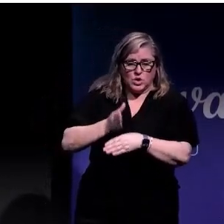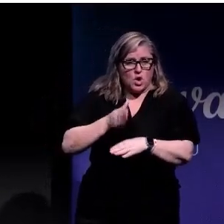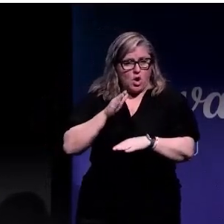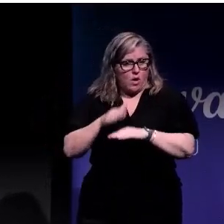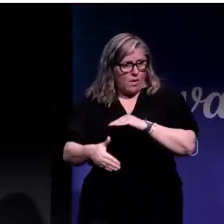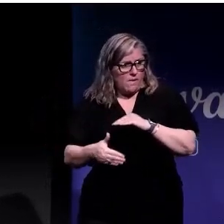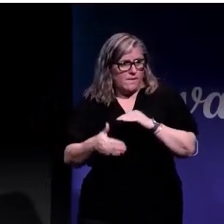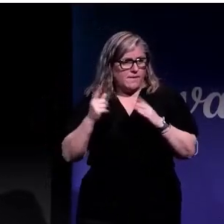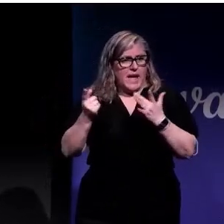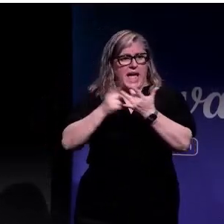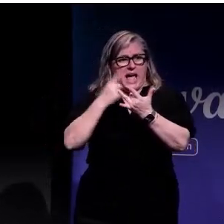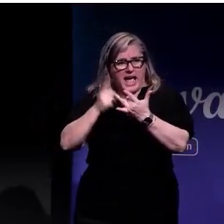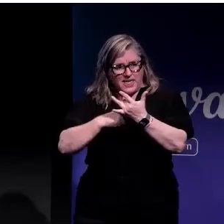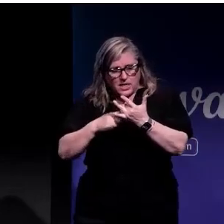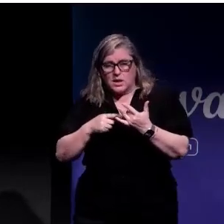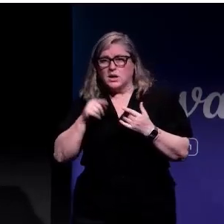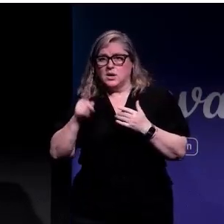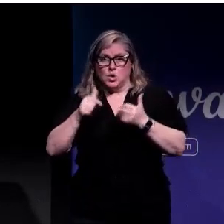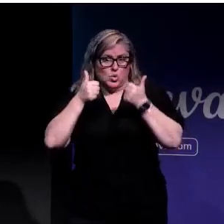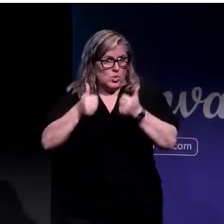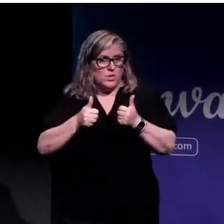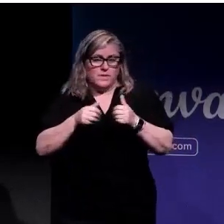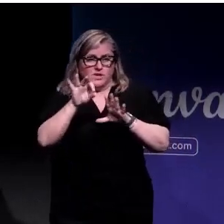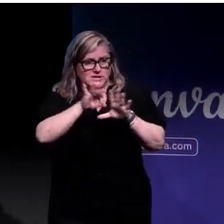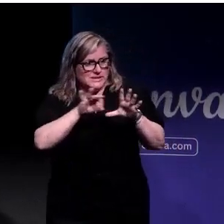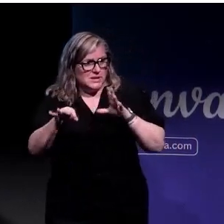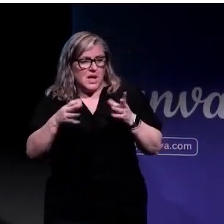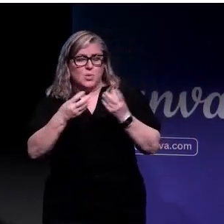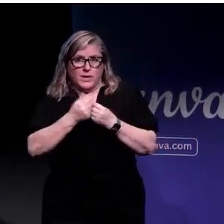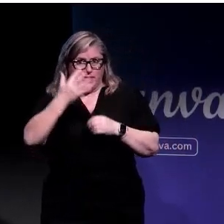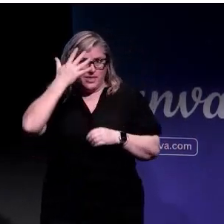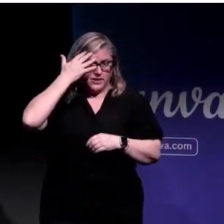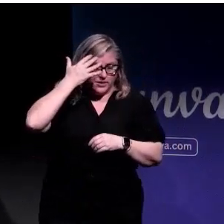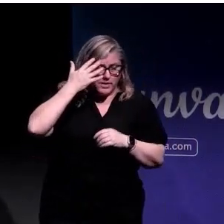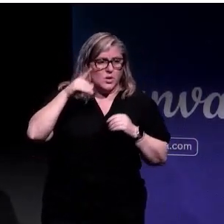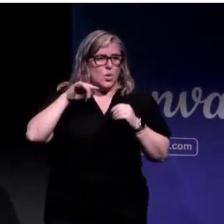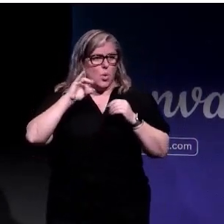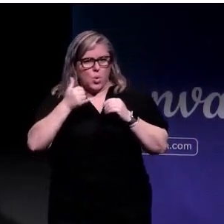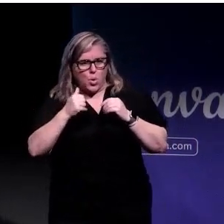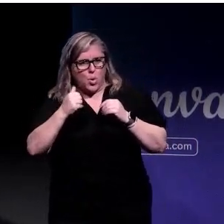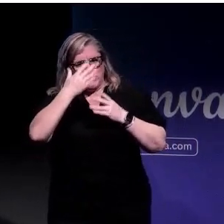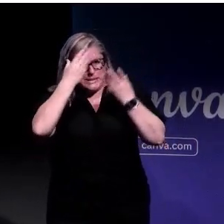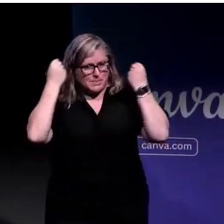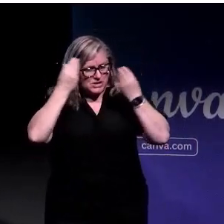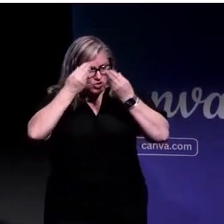people with neurodiversities, with dementia, with cognitive impacts. So that is a help.